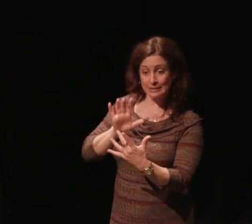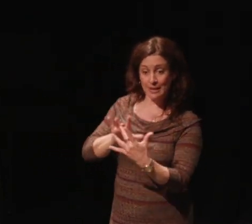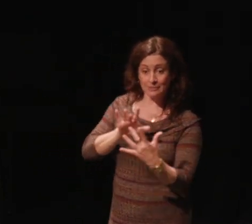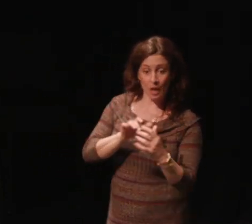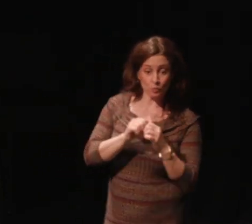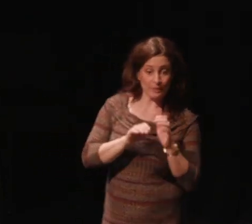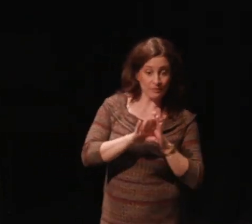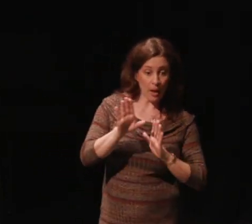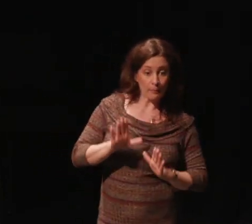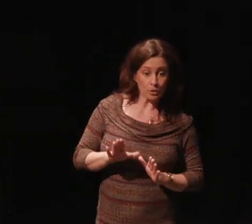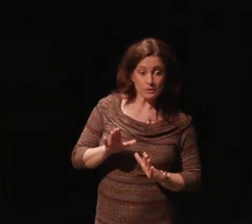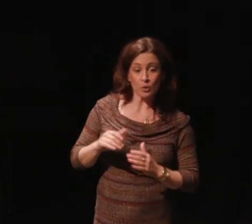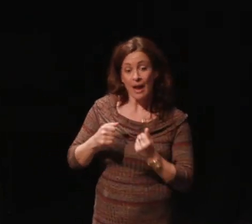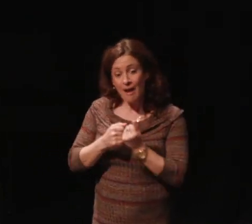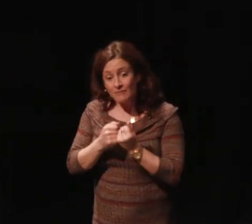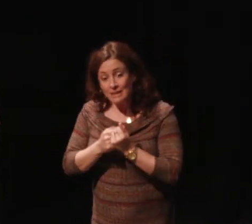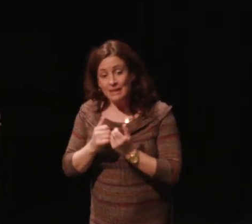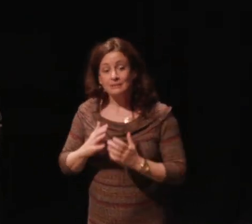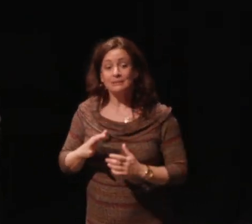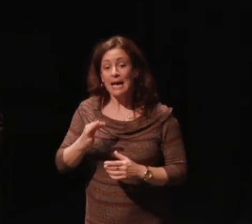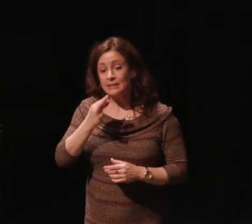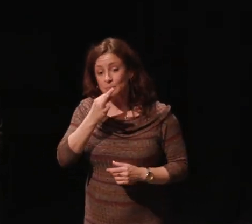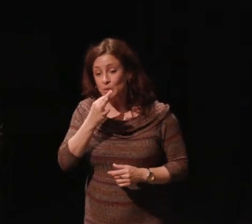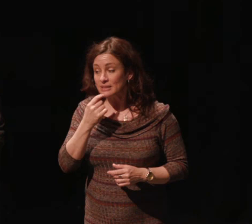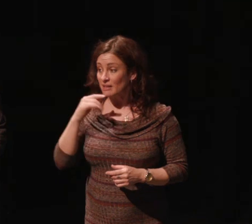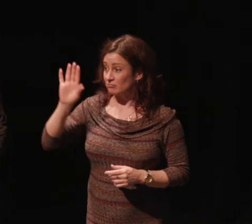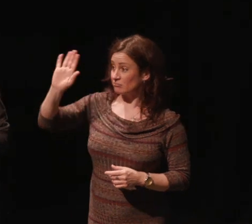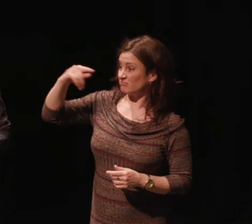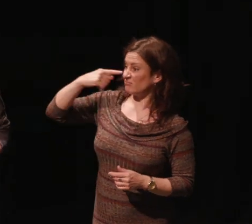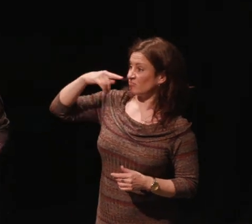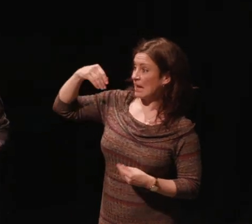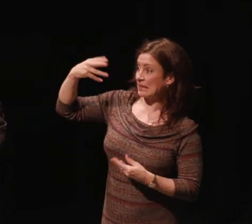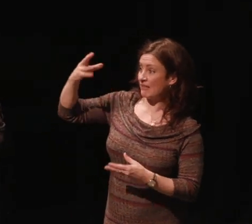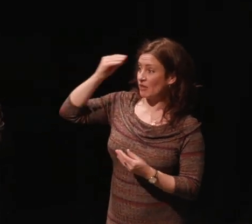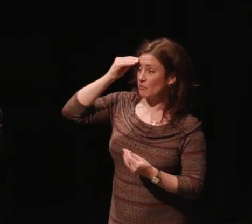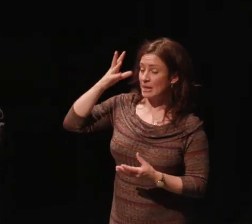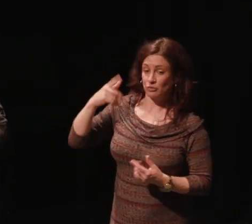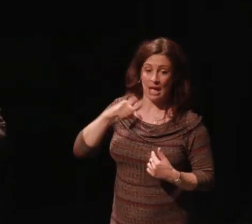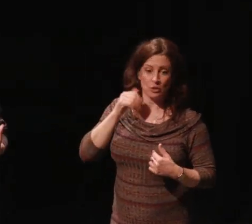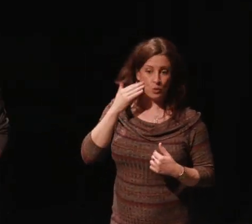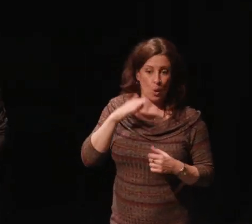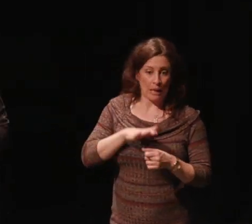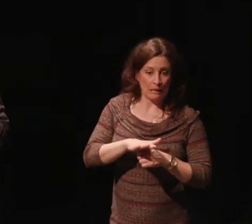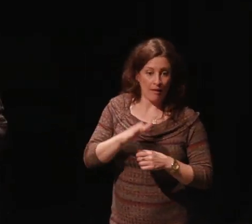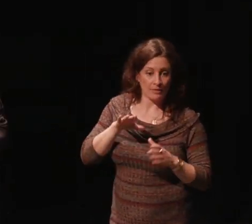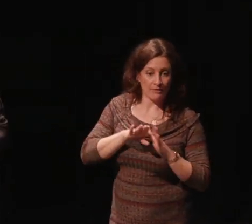So, people advocates and experts who are like, "I would love to give information, I don't know enough developers."